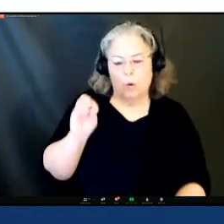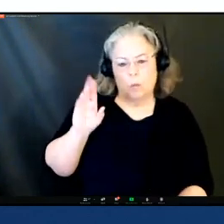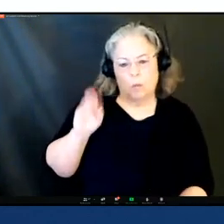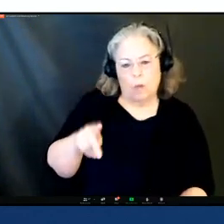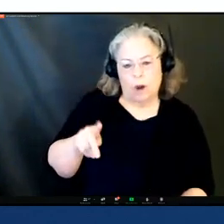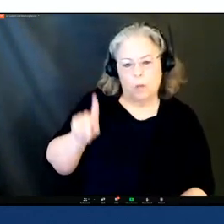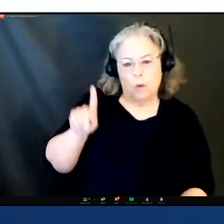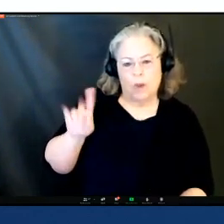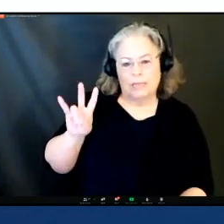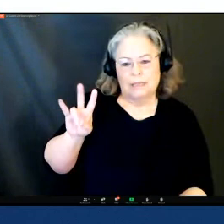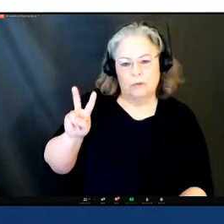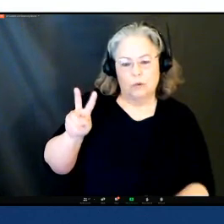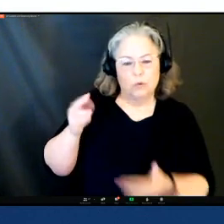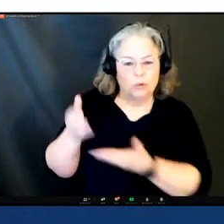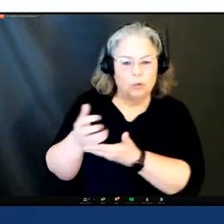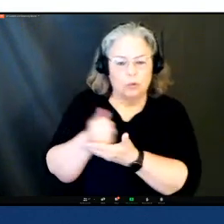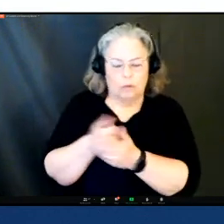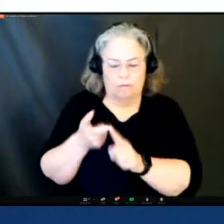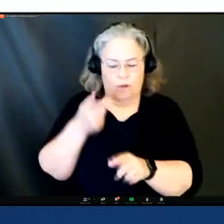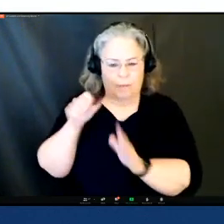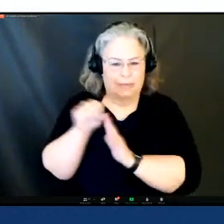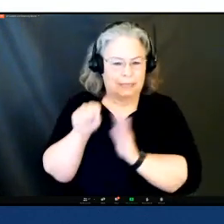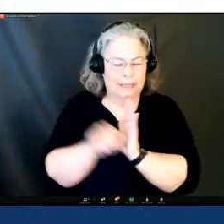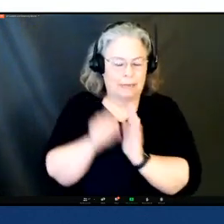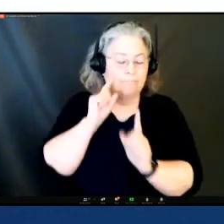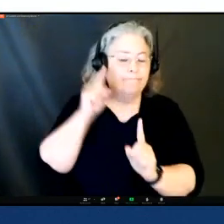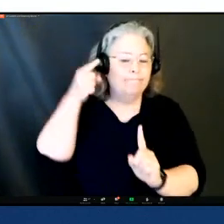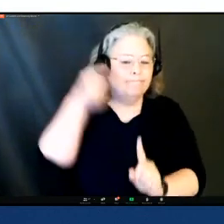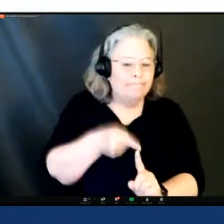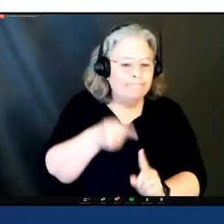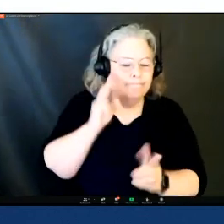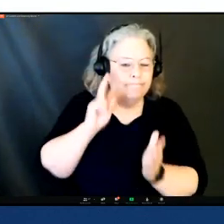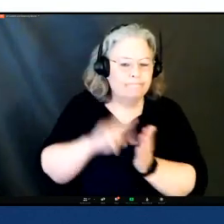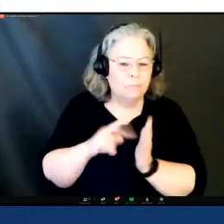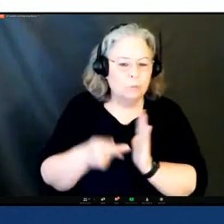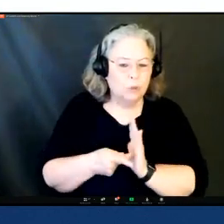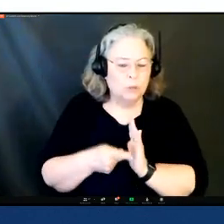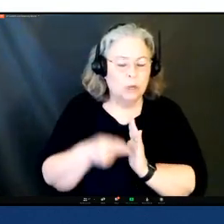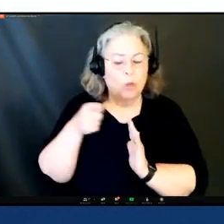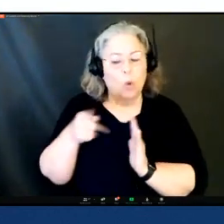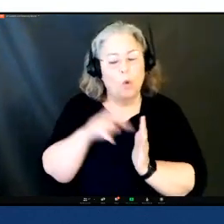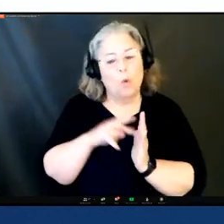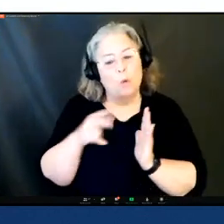This is money we get from the state for specific purposes but in many cases those purposes are somewhat broad